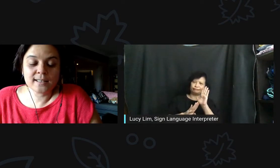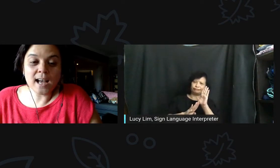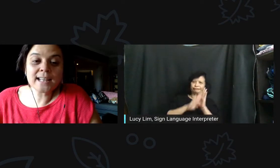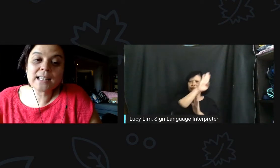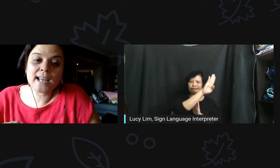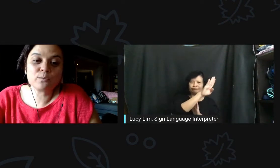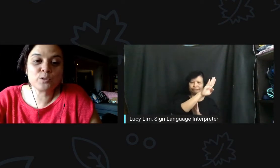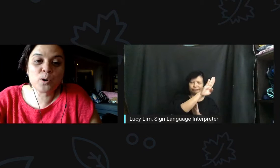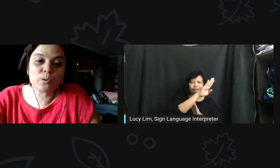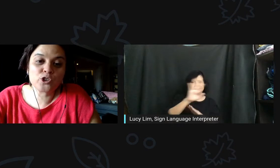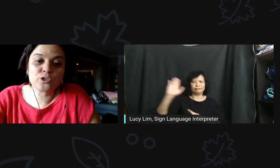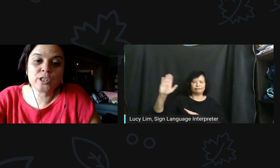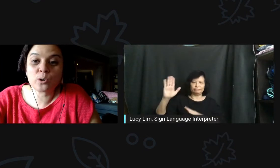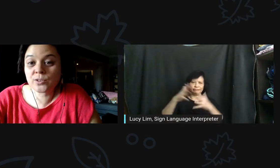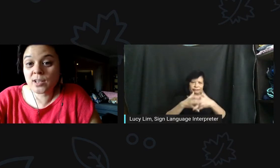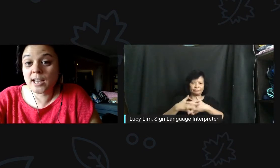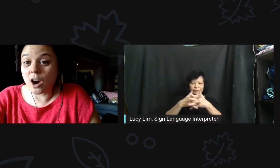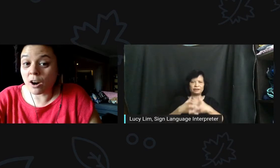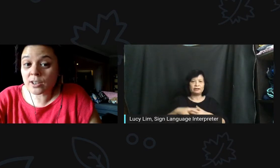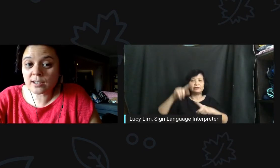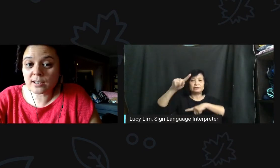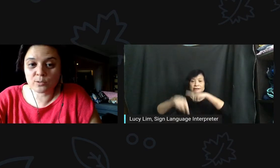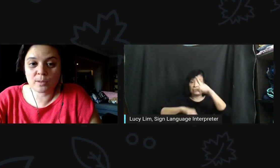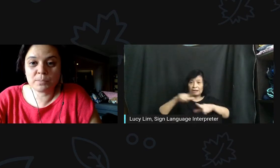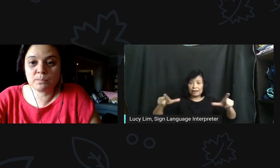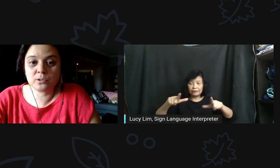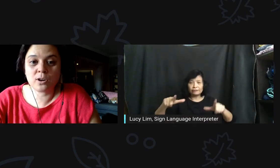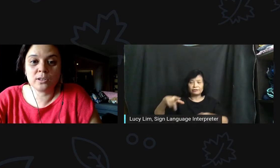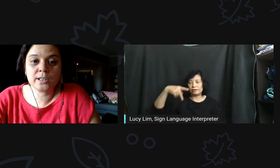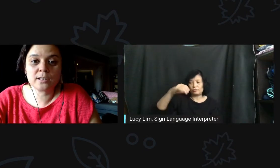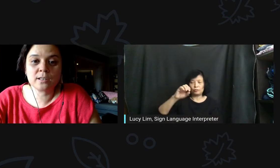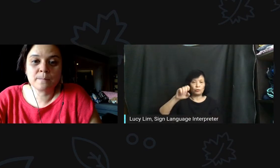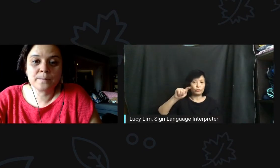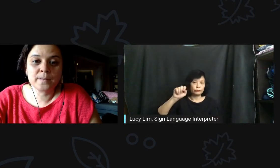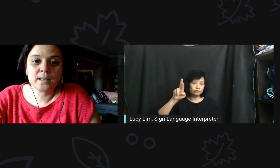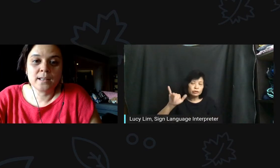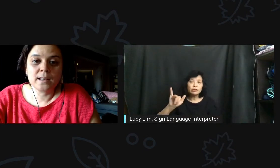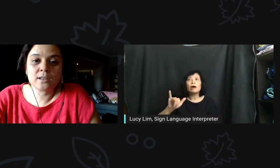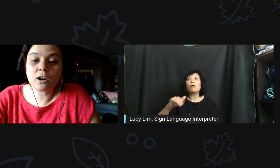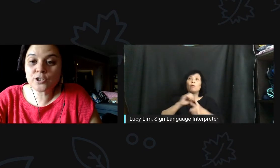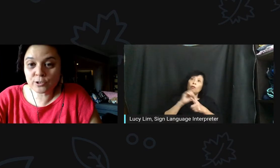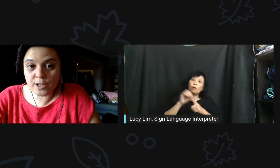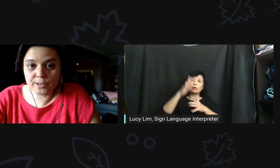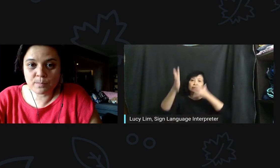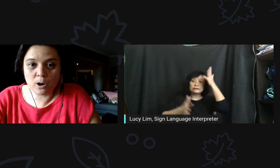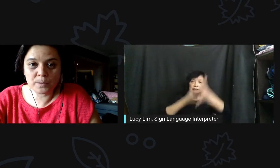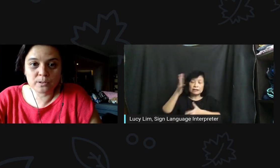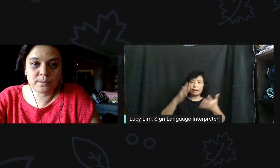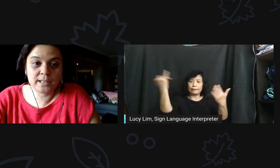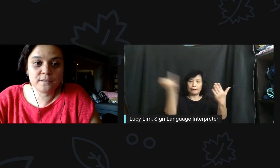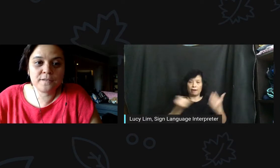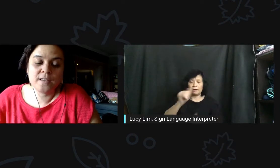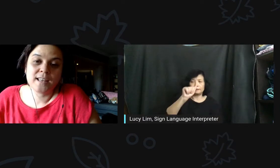Sign language poetry or sign art as some people called it, contrary to popular belief